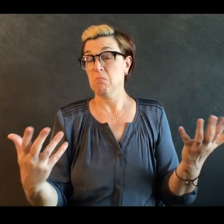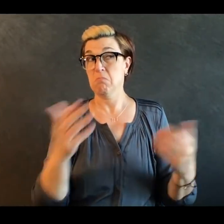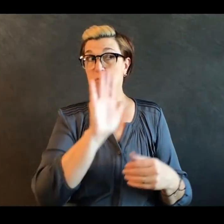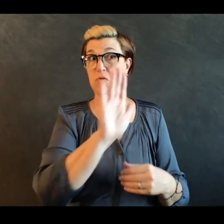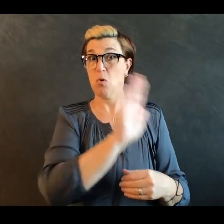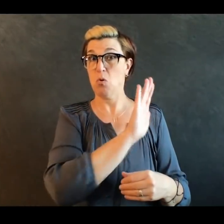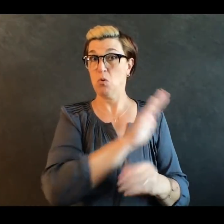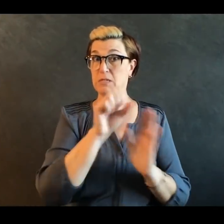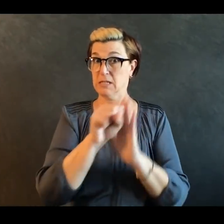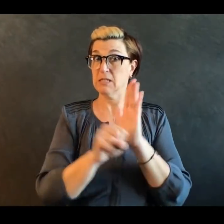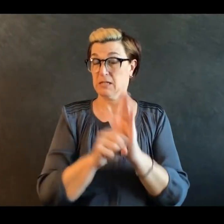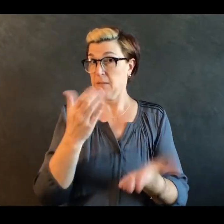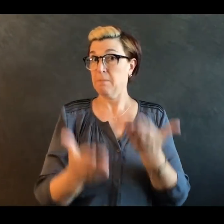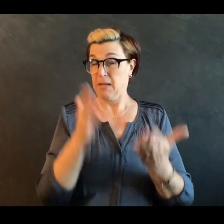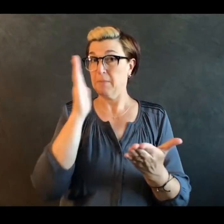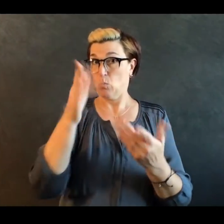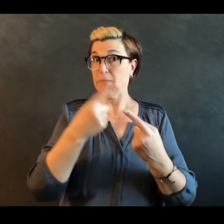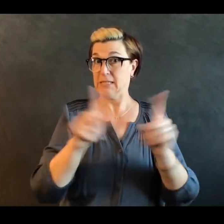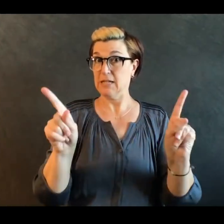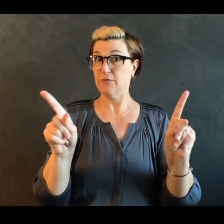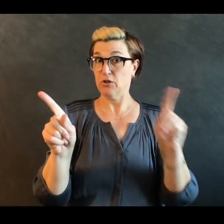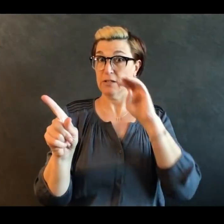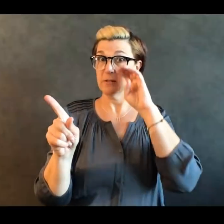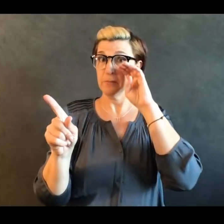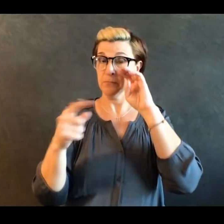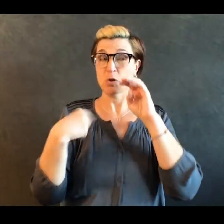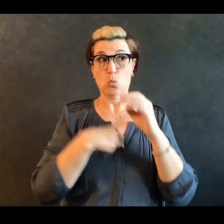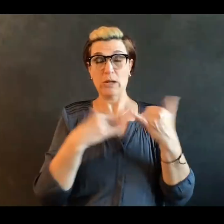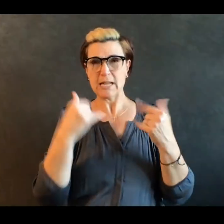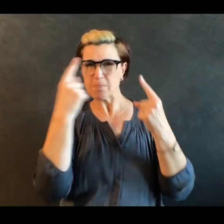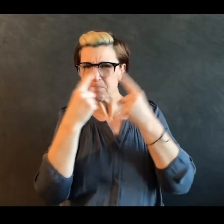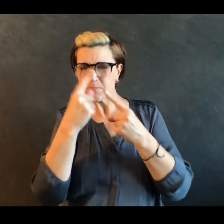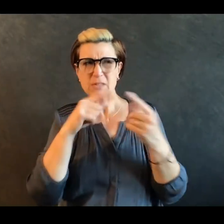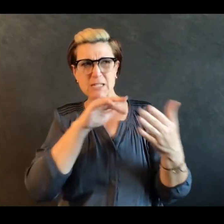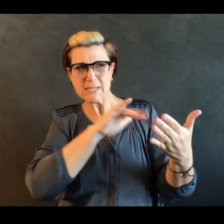and individual metros are being studied very specifically I do want to highlight